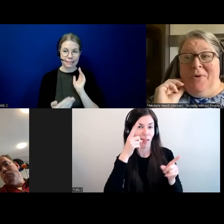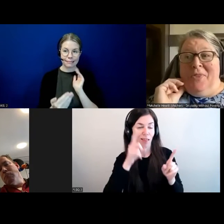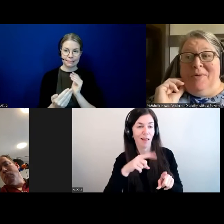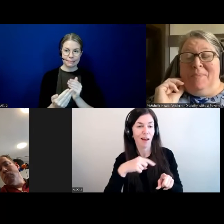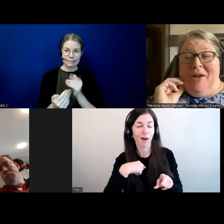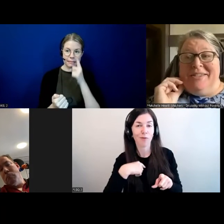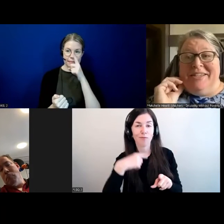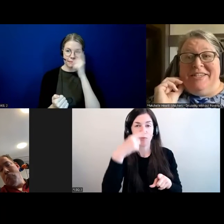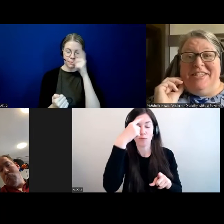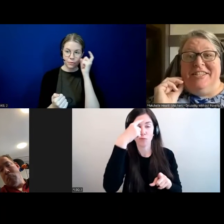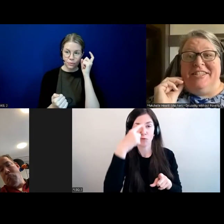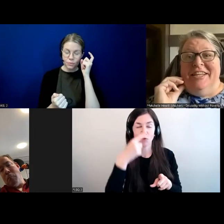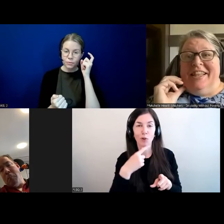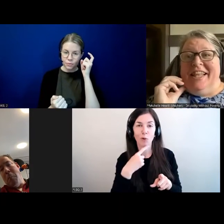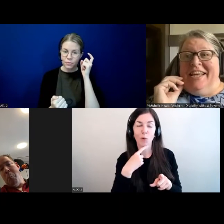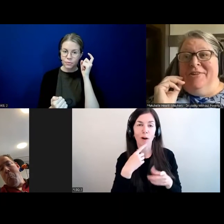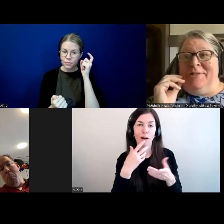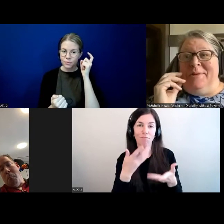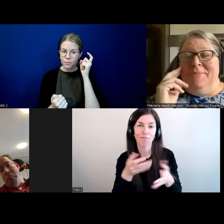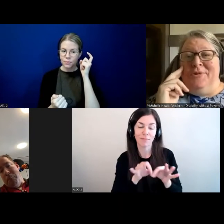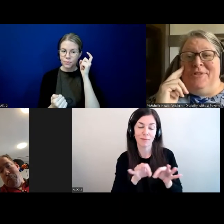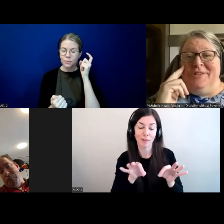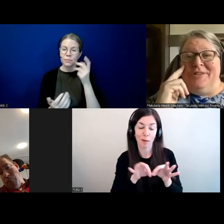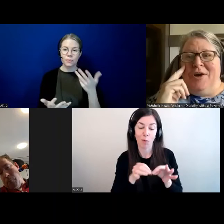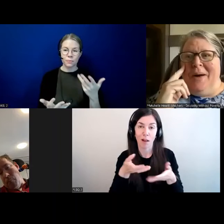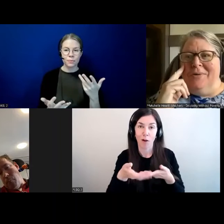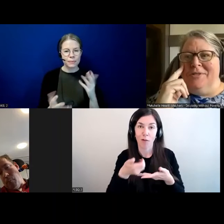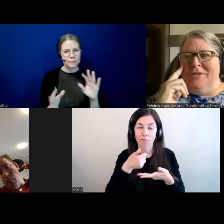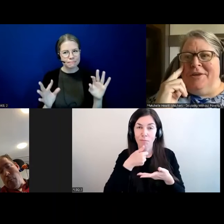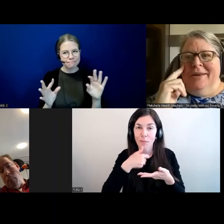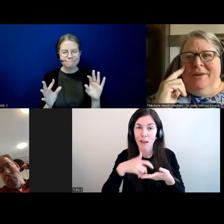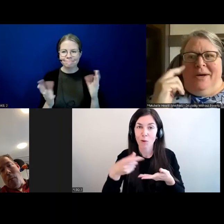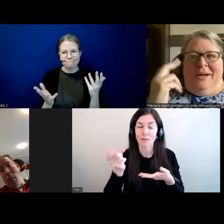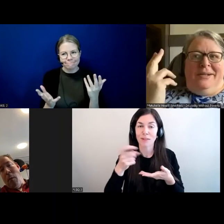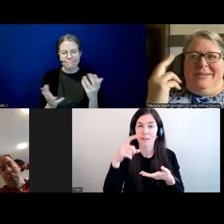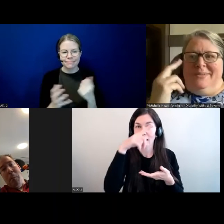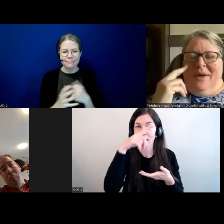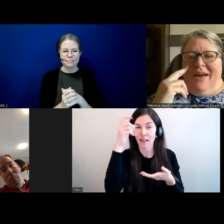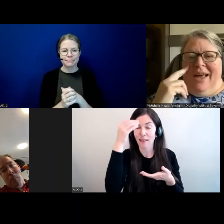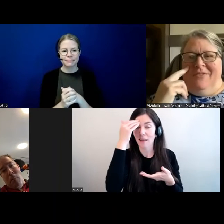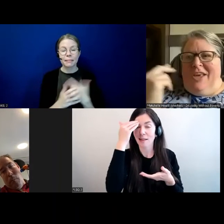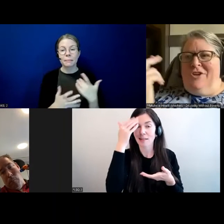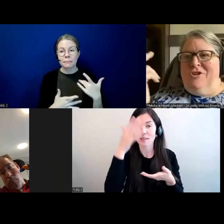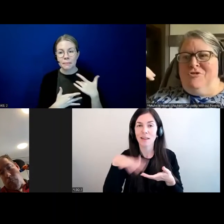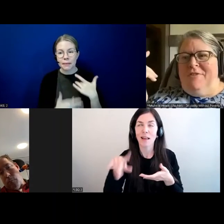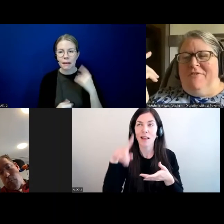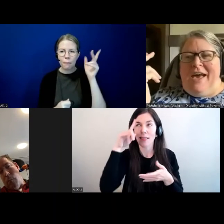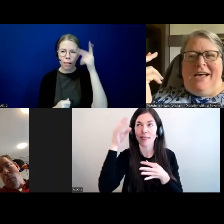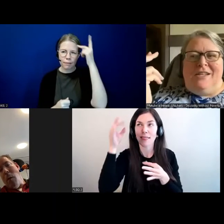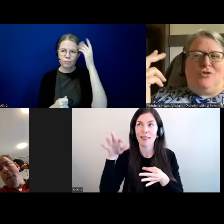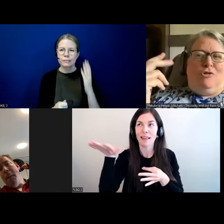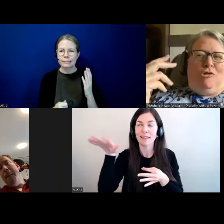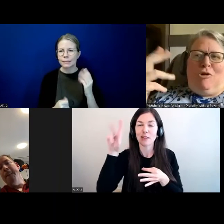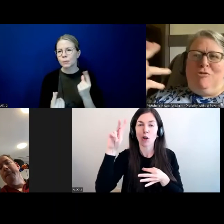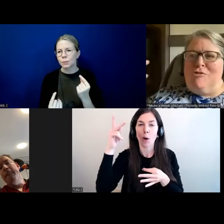WE KNOW THAT POLITICIANS LIKE NOTHING MORE THAN TO GO OUT TO - WHERE I LIVE, COUNTRY FAIRS OR